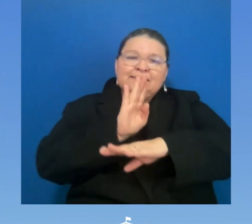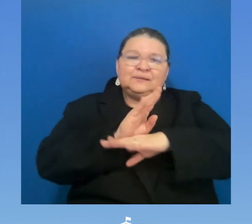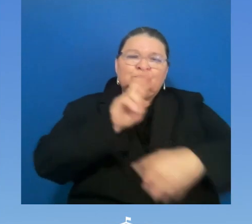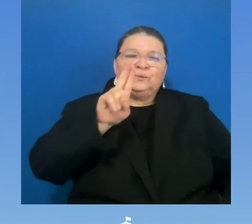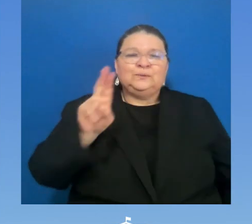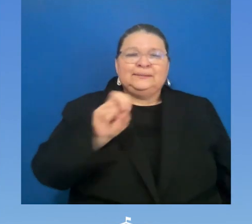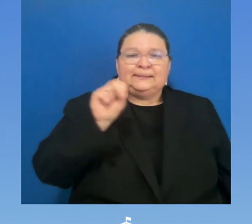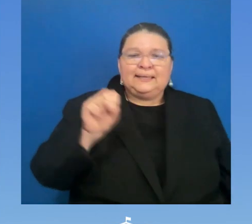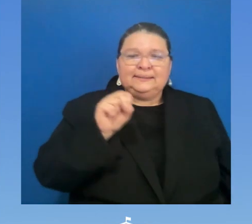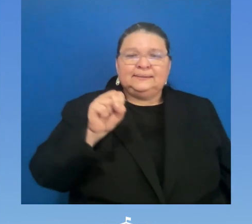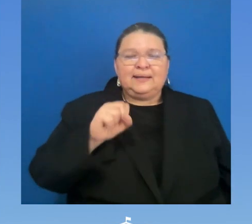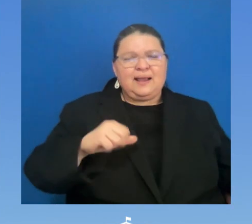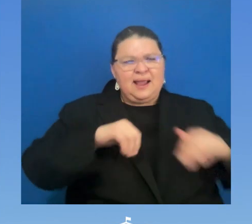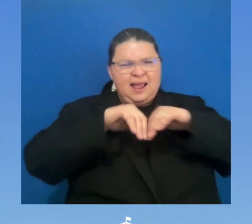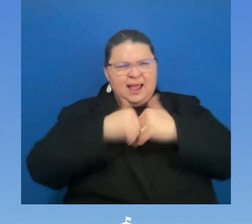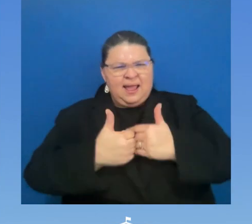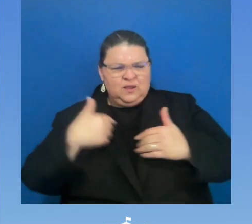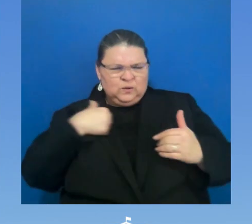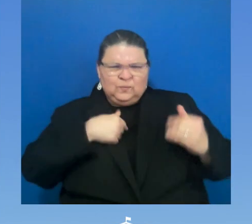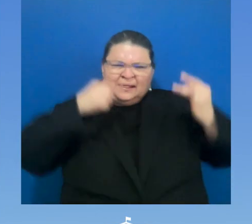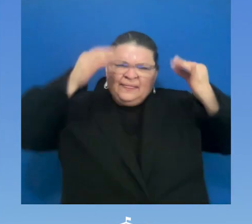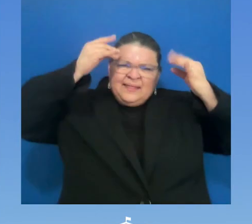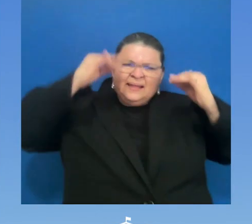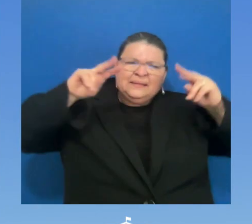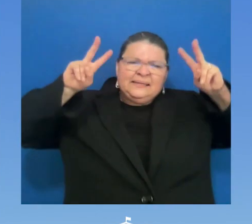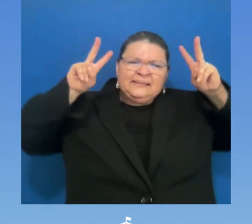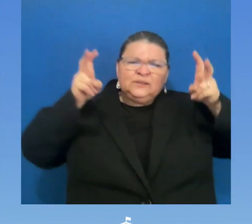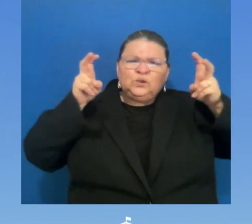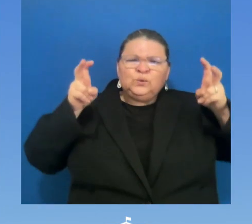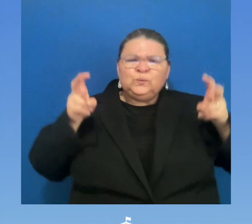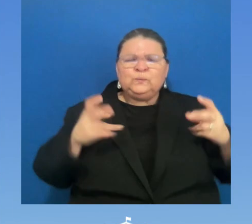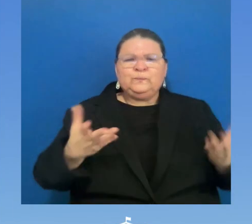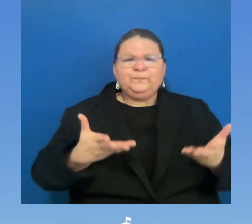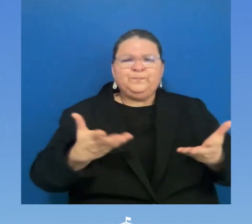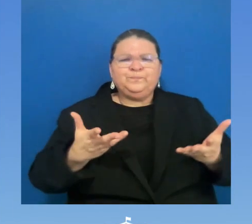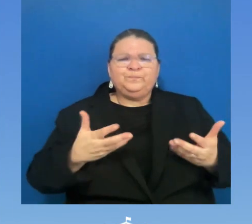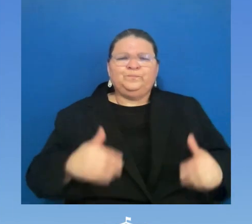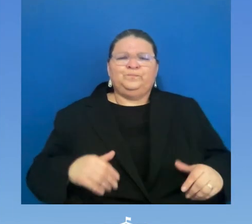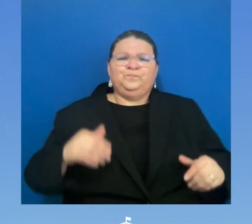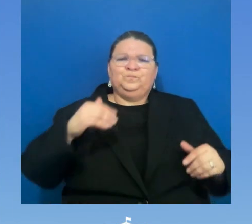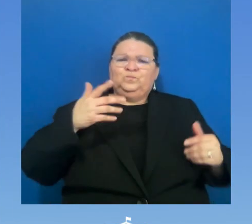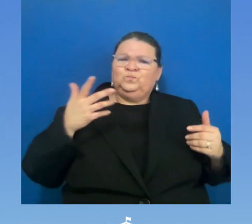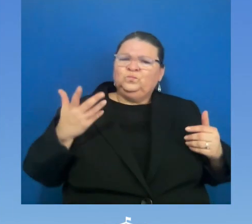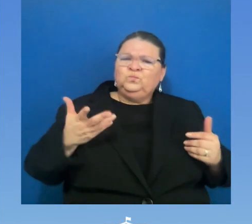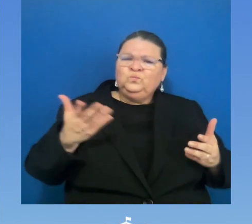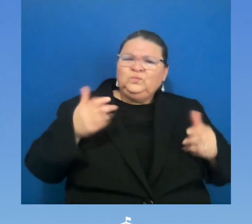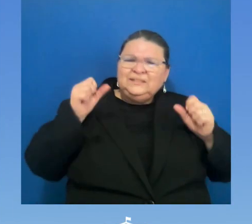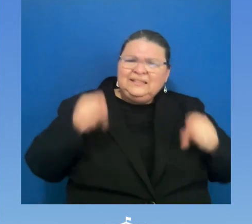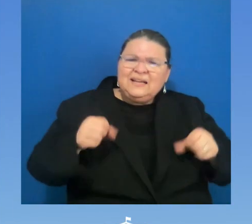and trying to get practical about both what you have learned and also what challenges lie ahead